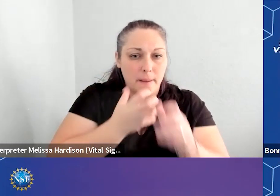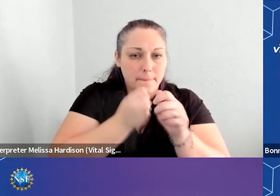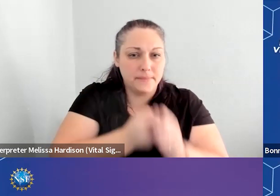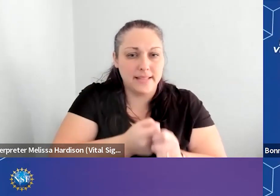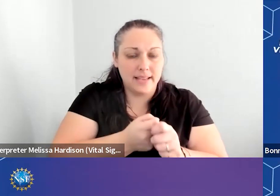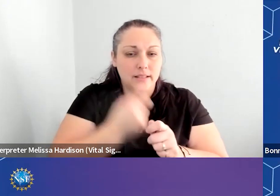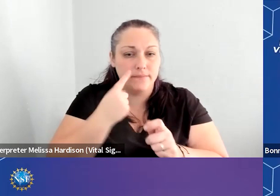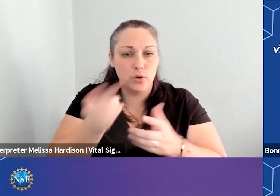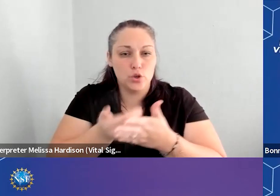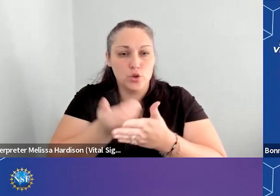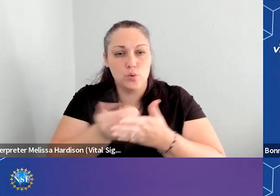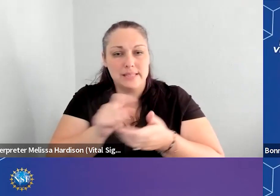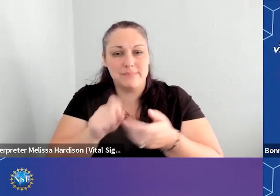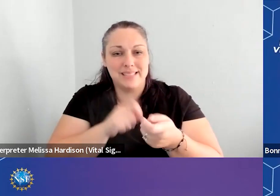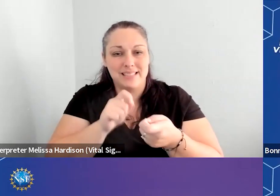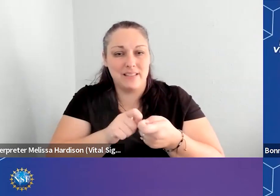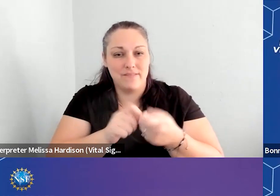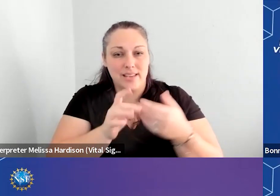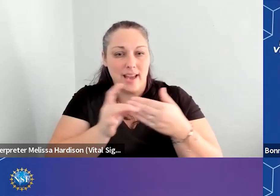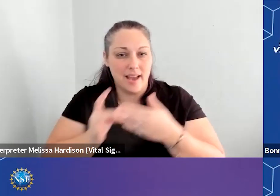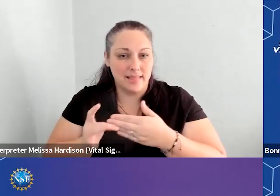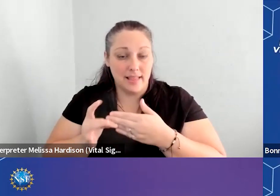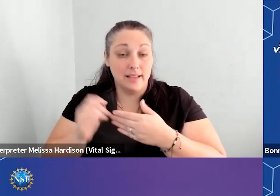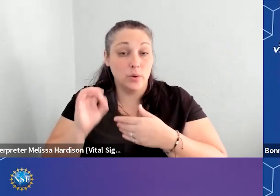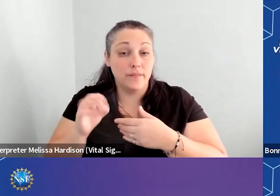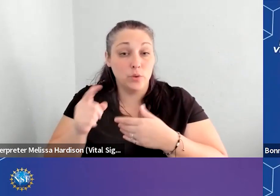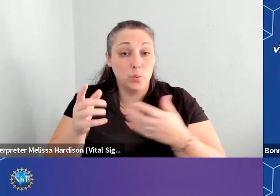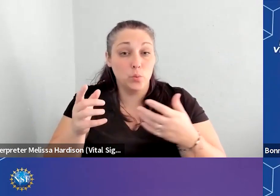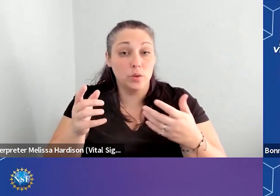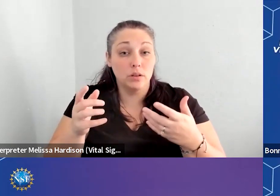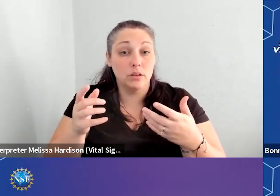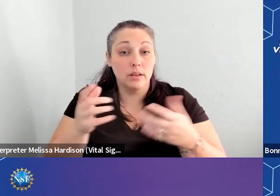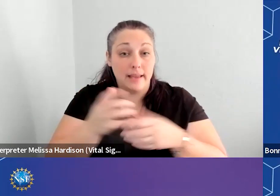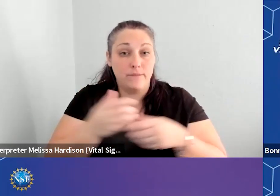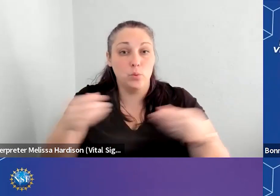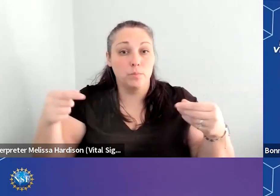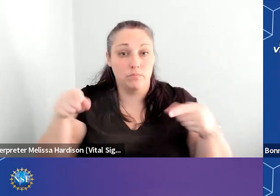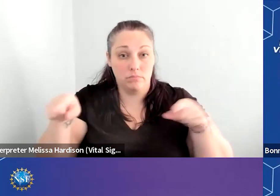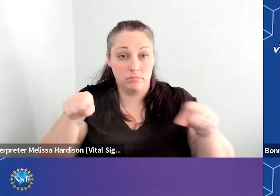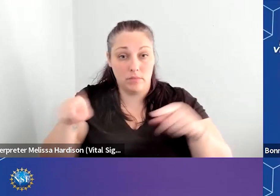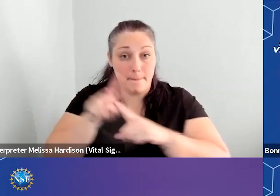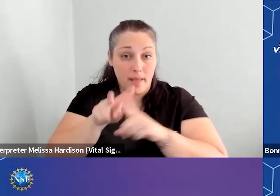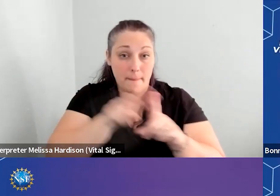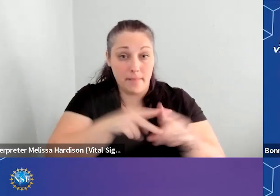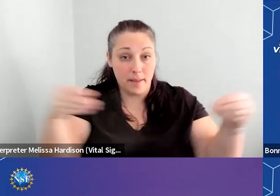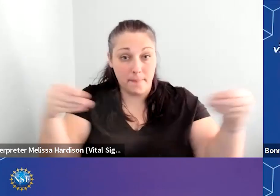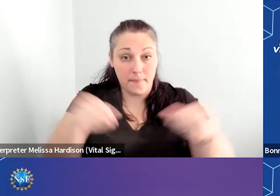And so you want to make sure that if you got both of them funded, that the time and effort balances out for your staff.